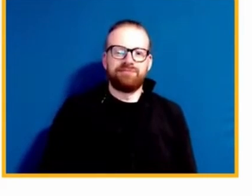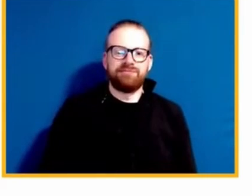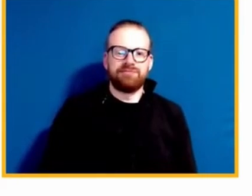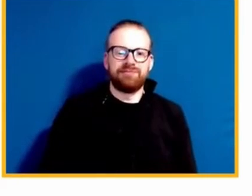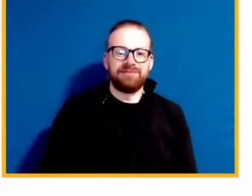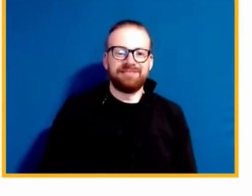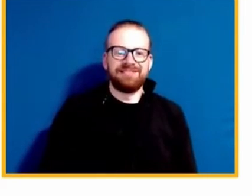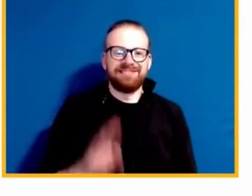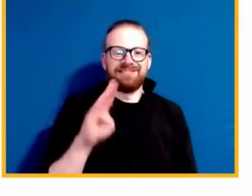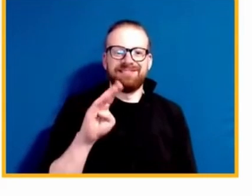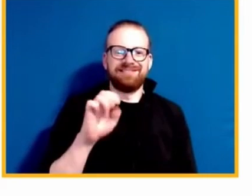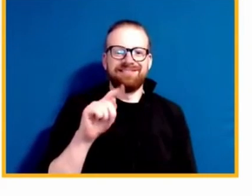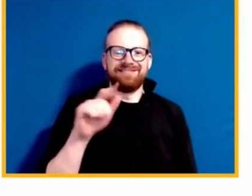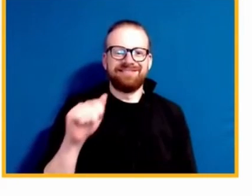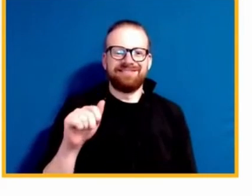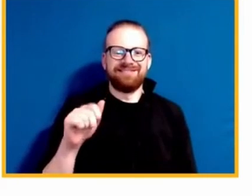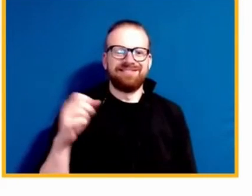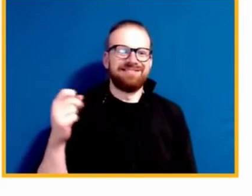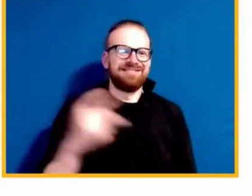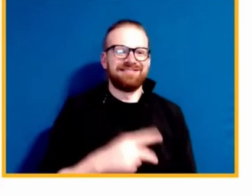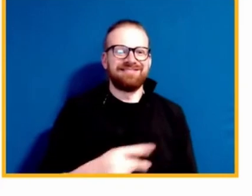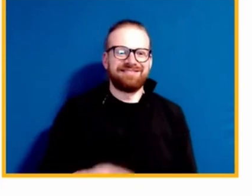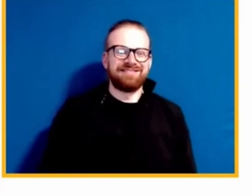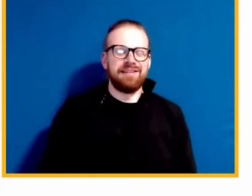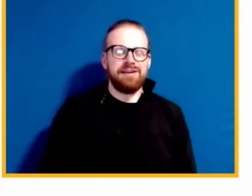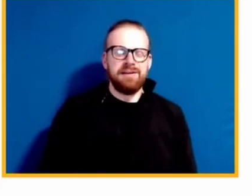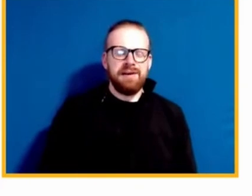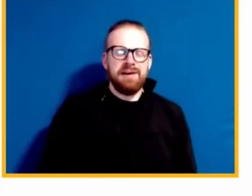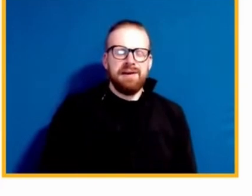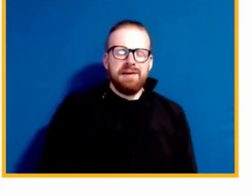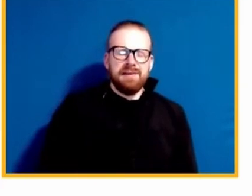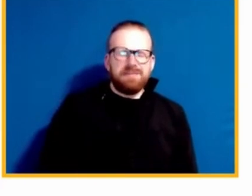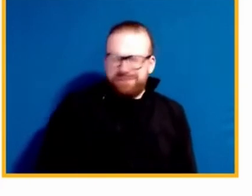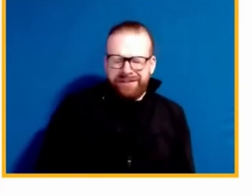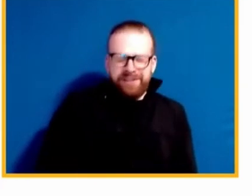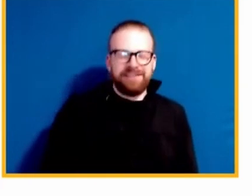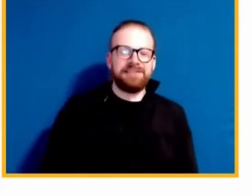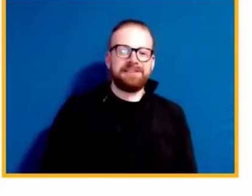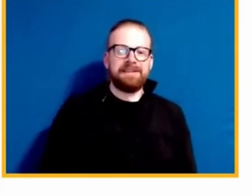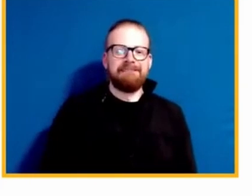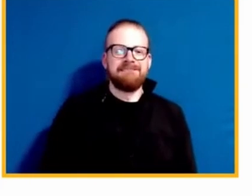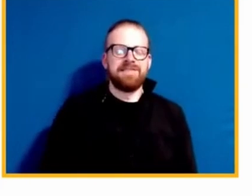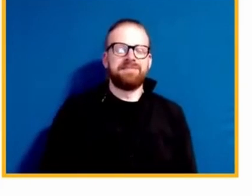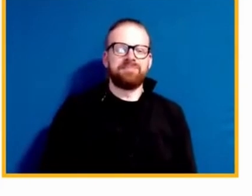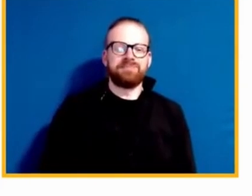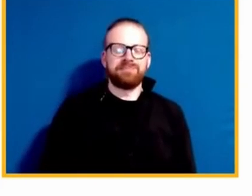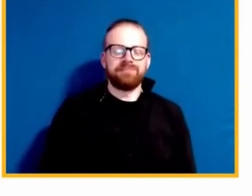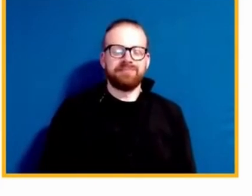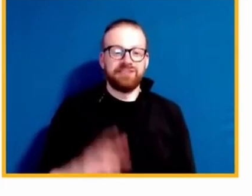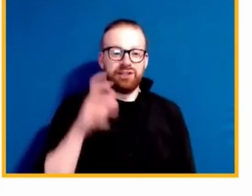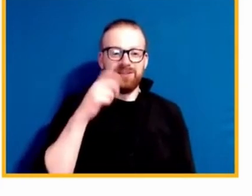Is Beta back? [Zeke] Oh there we go, we got Beta back! Just in time, welcome back Beta, can you hear us?